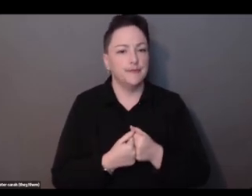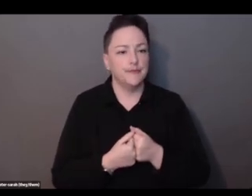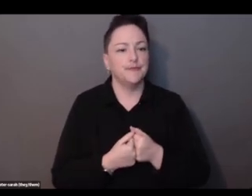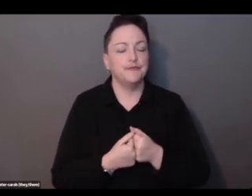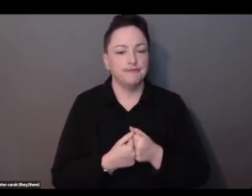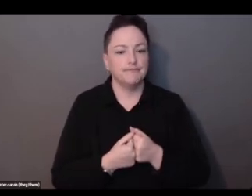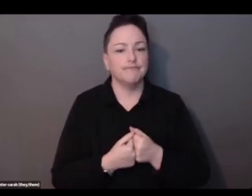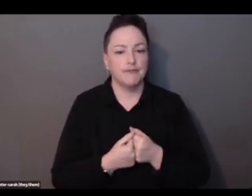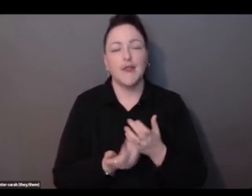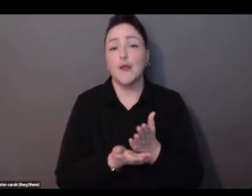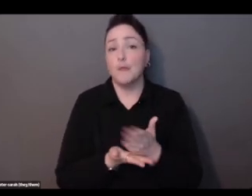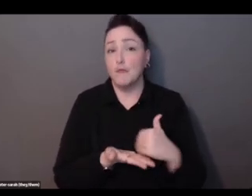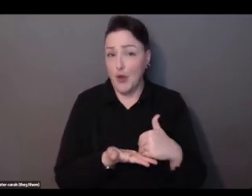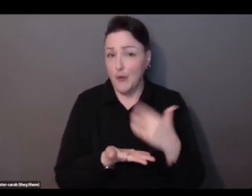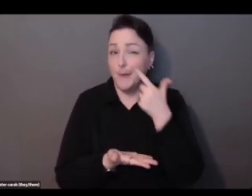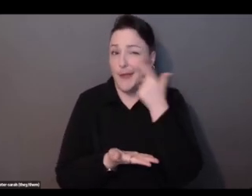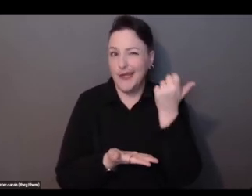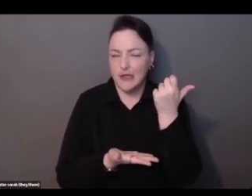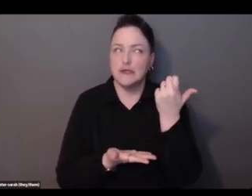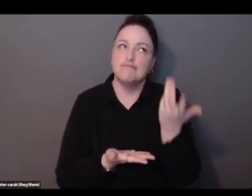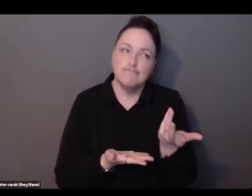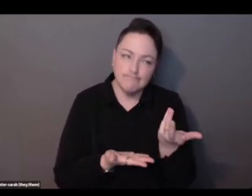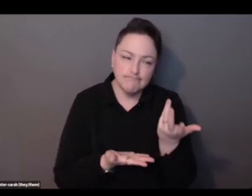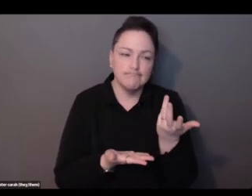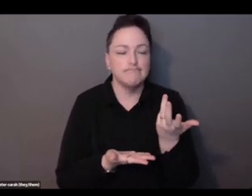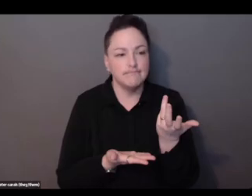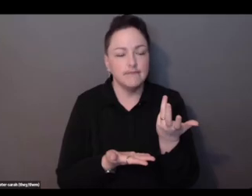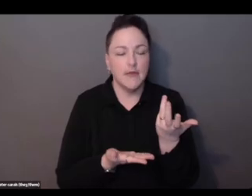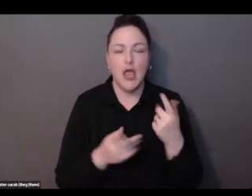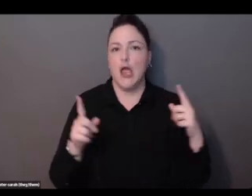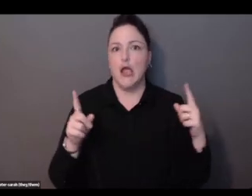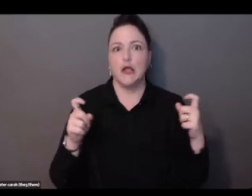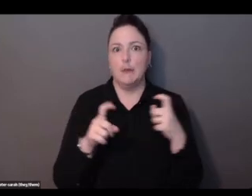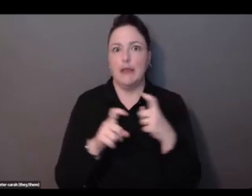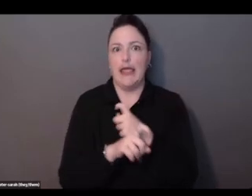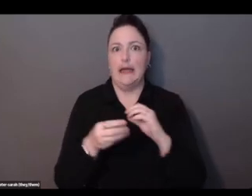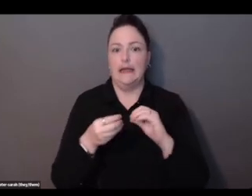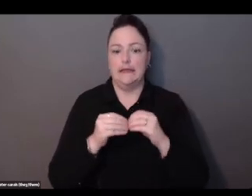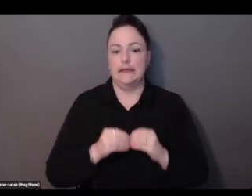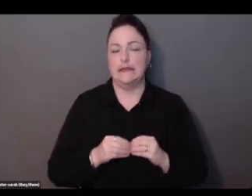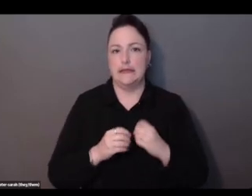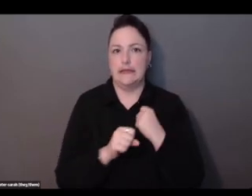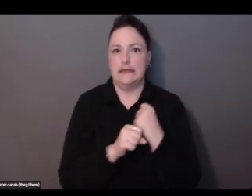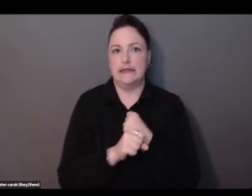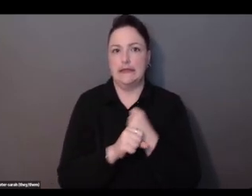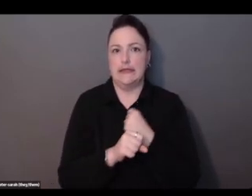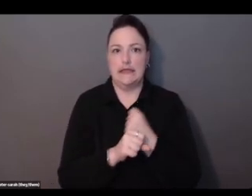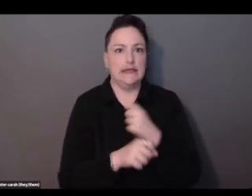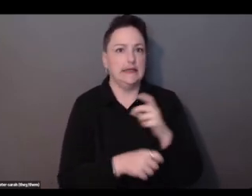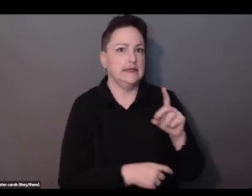to complicated statistics going on in the background that our data team identified that when-